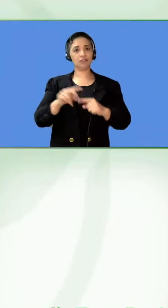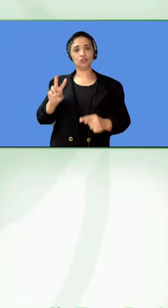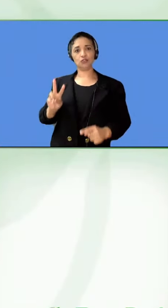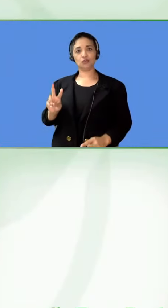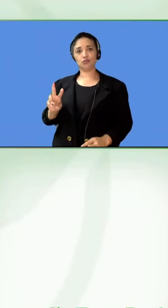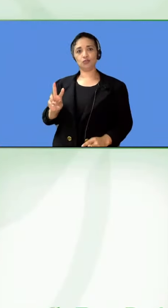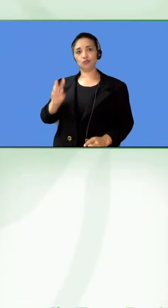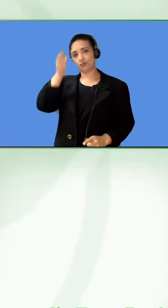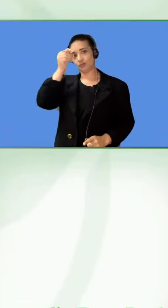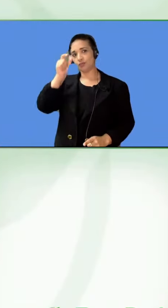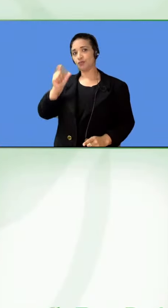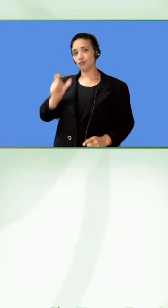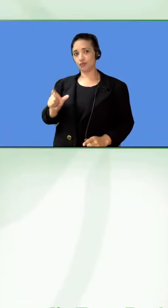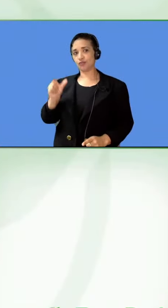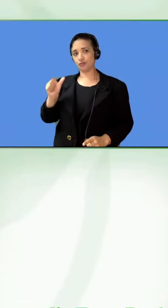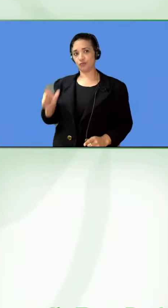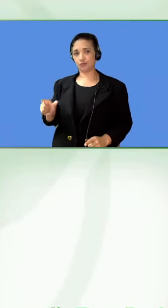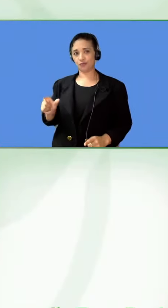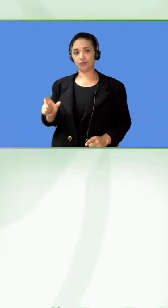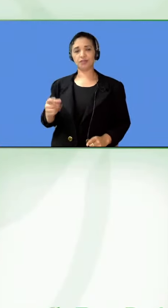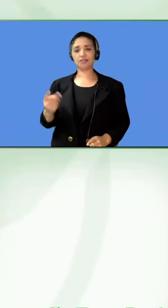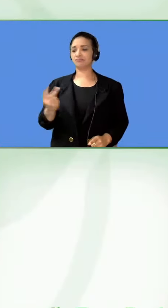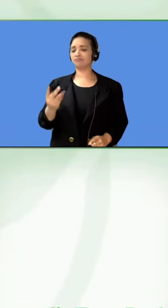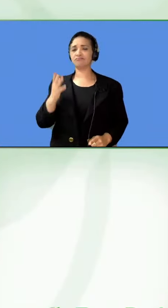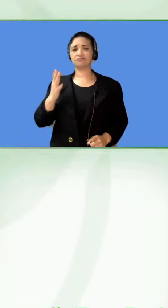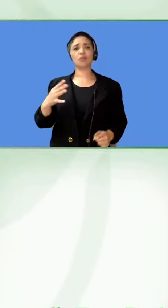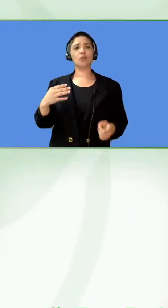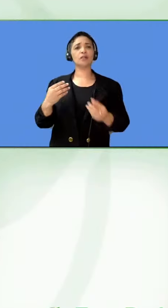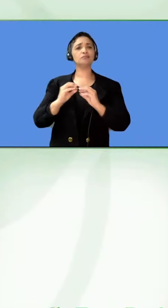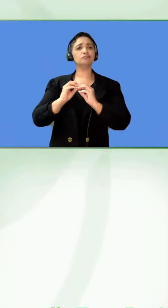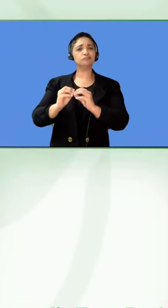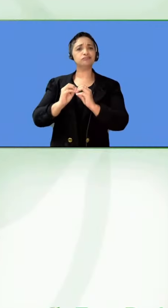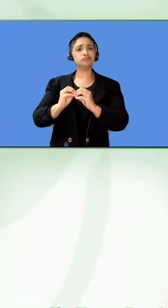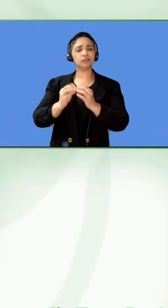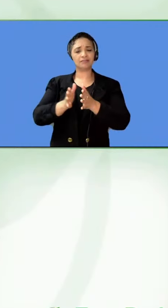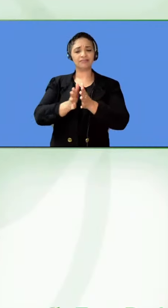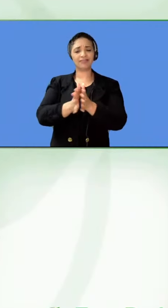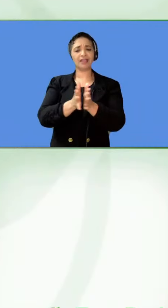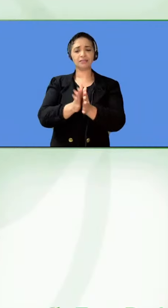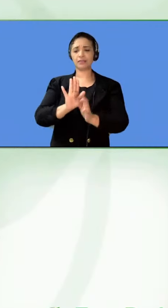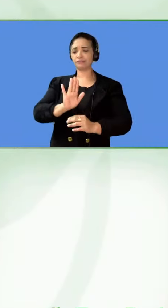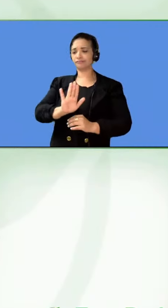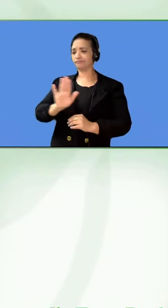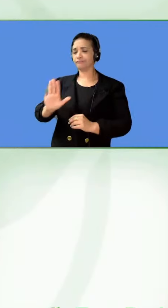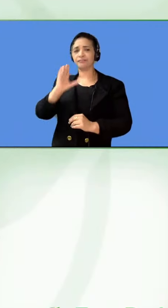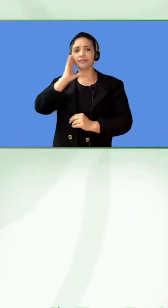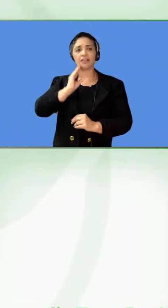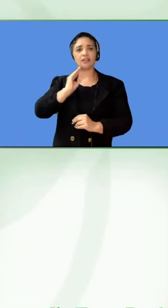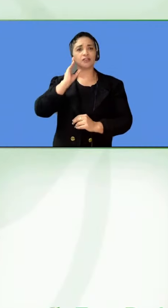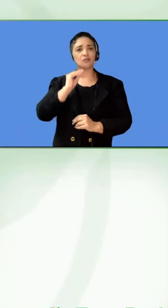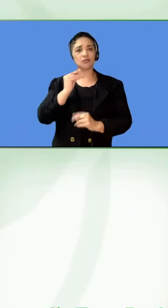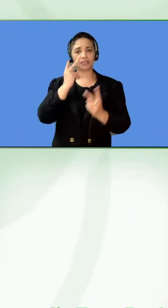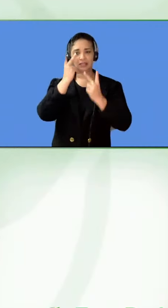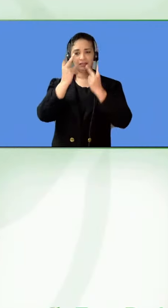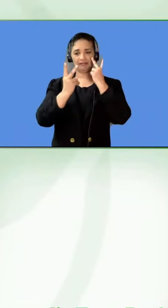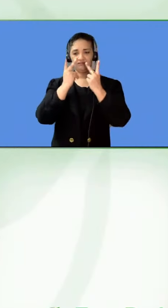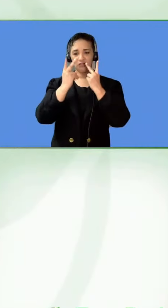about the visually impaired educational resources here.